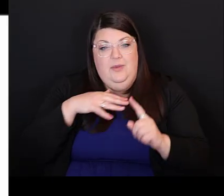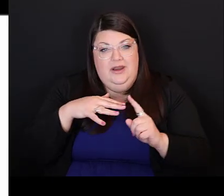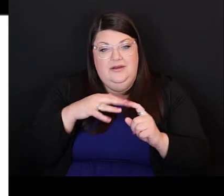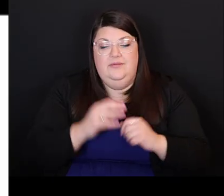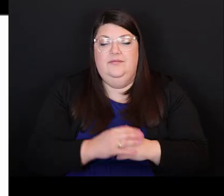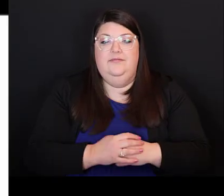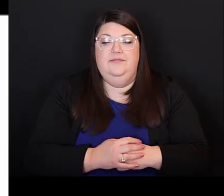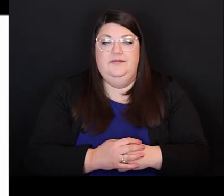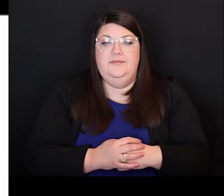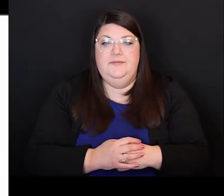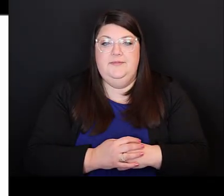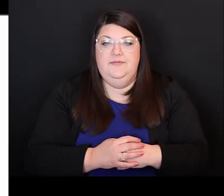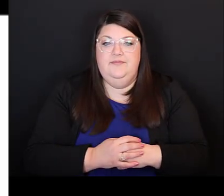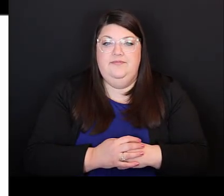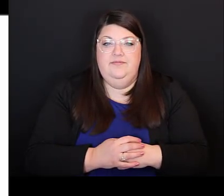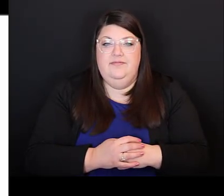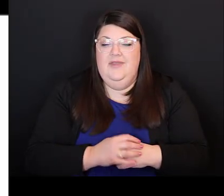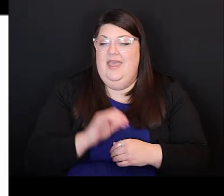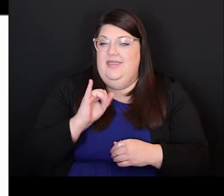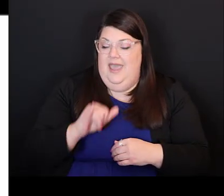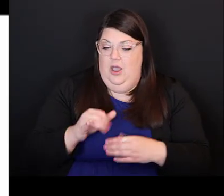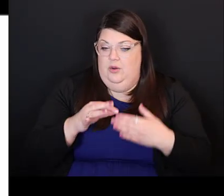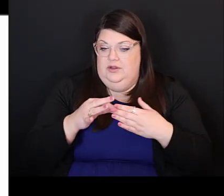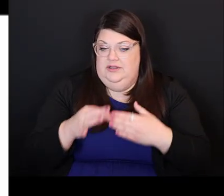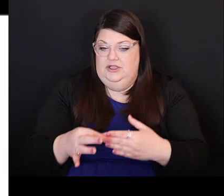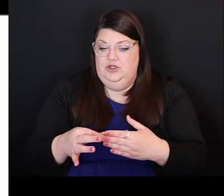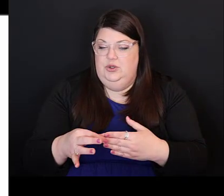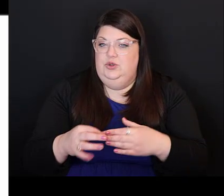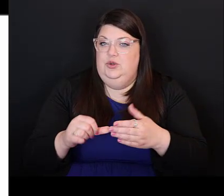communication, controlling the environment that will